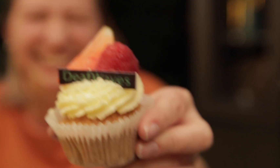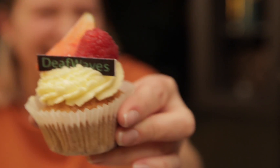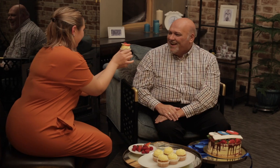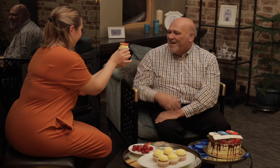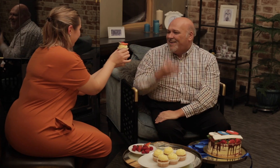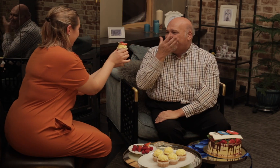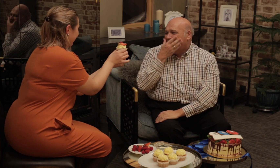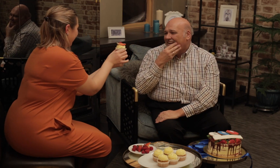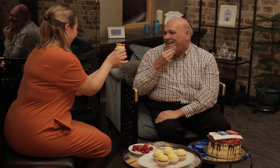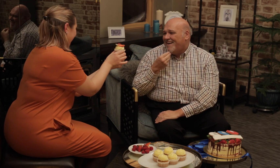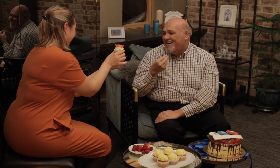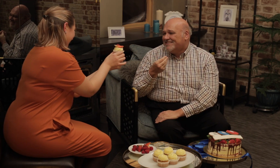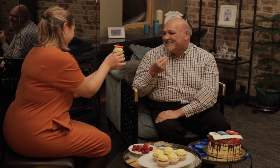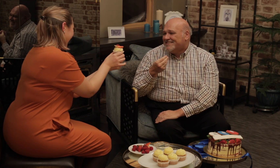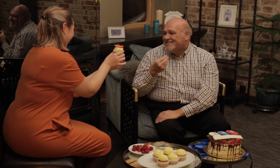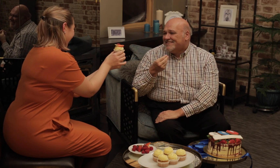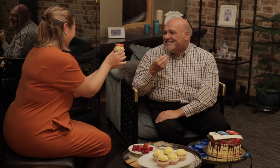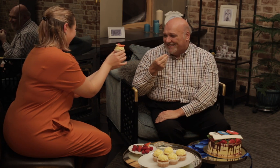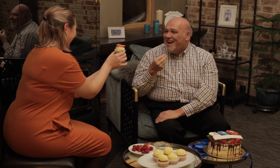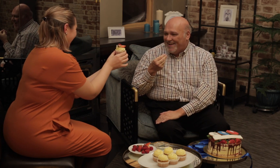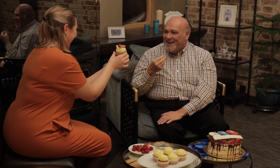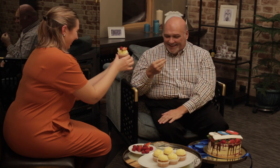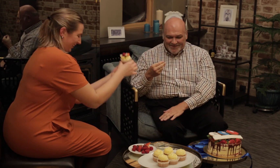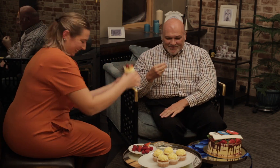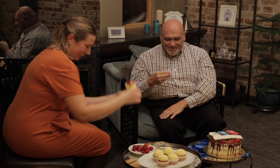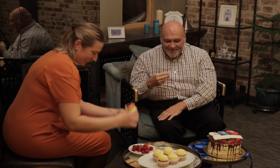Beautifully done.